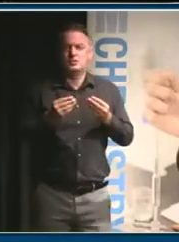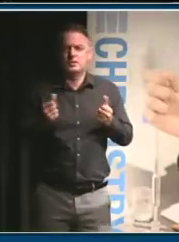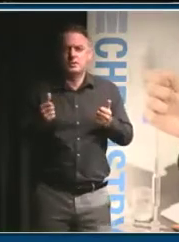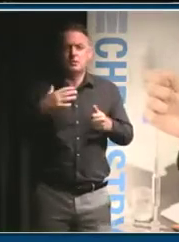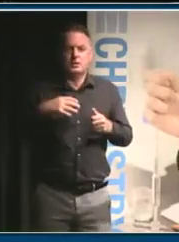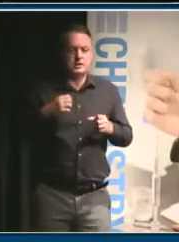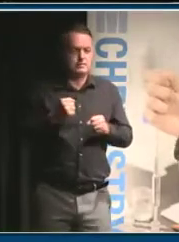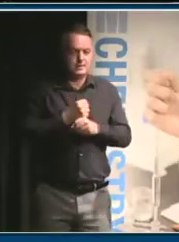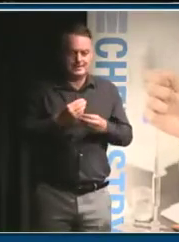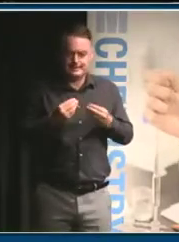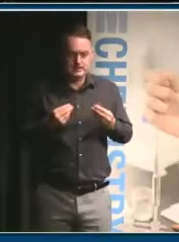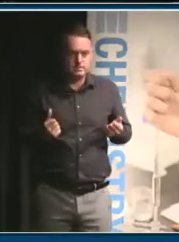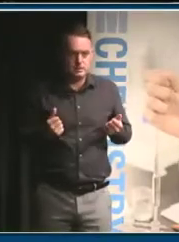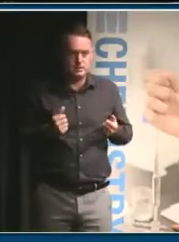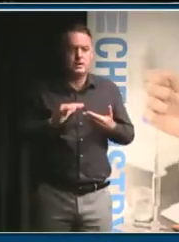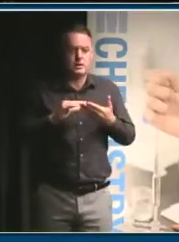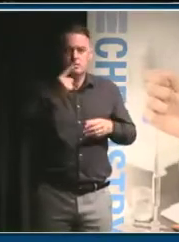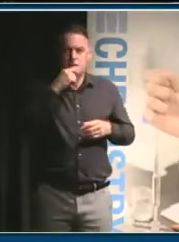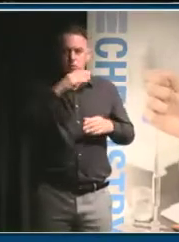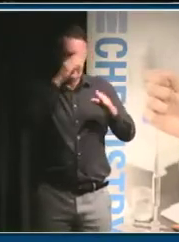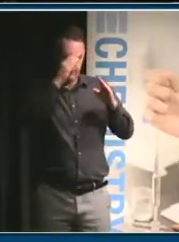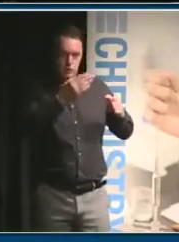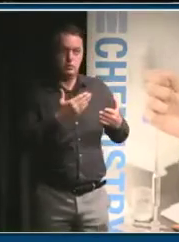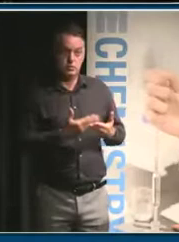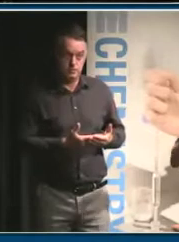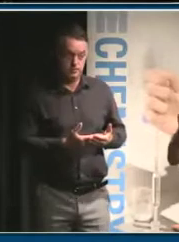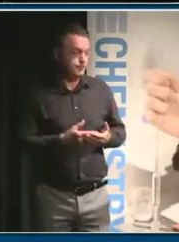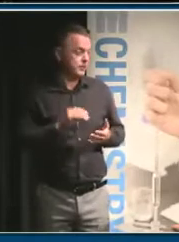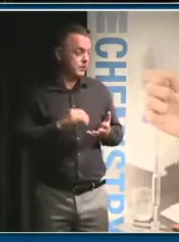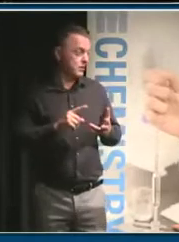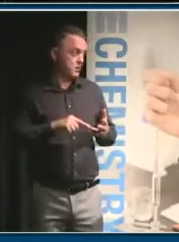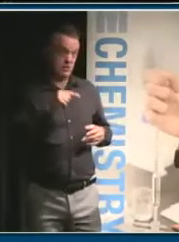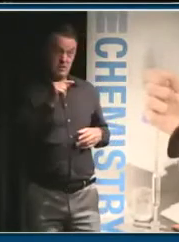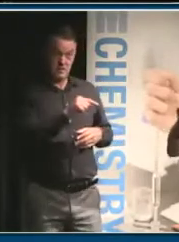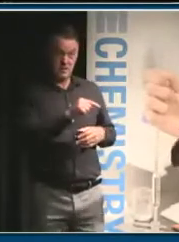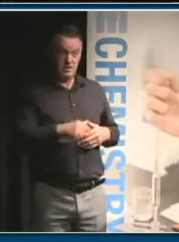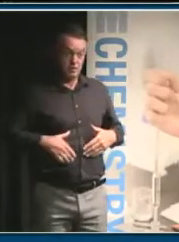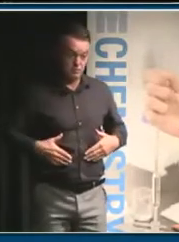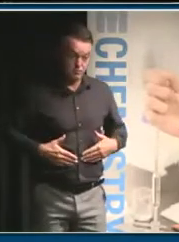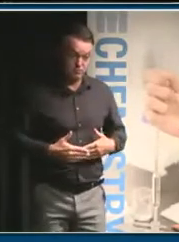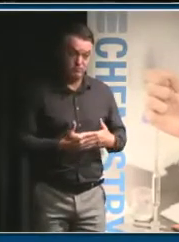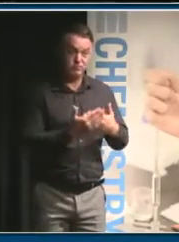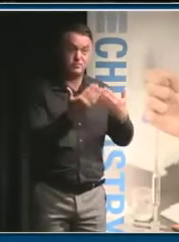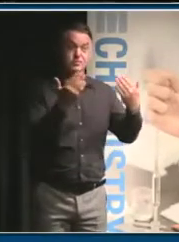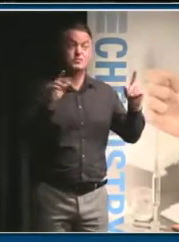thing that people could focus on and so that was the birth of green chemistry.